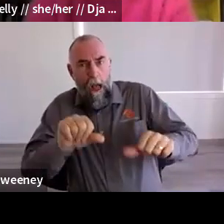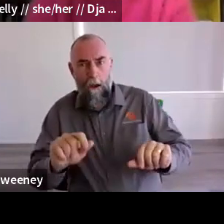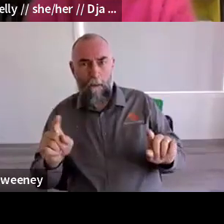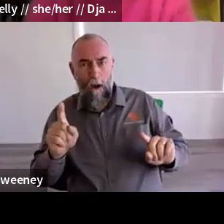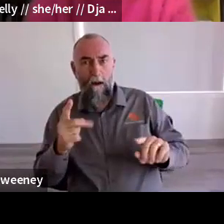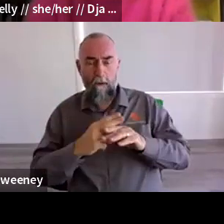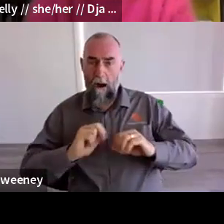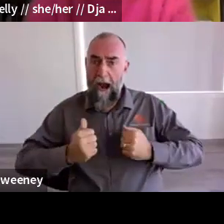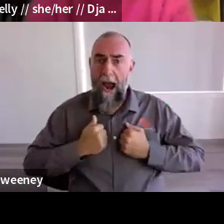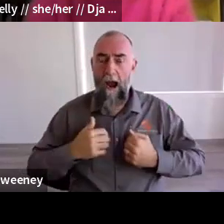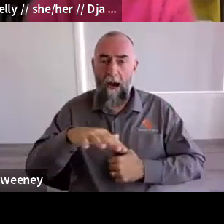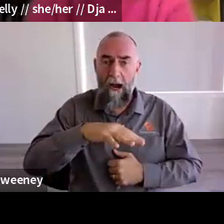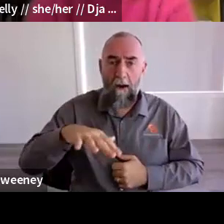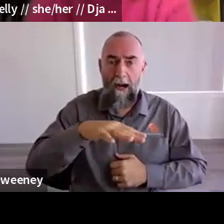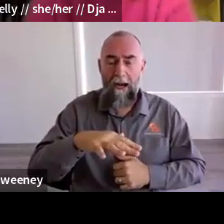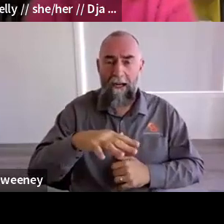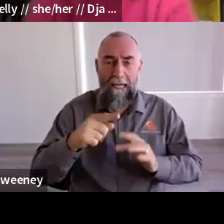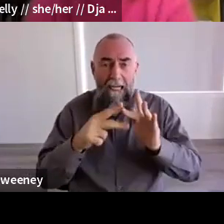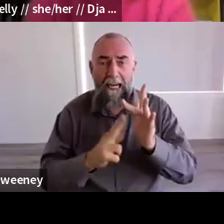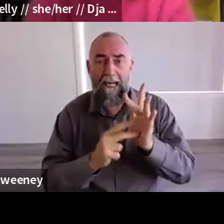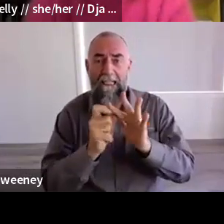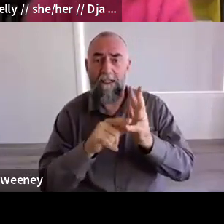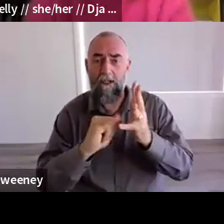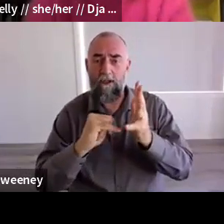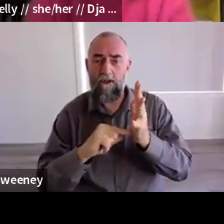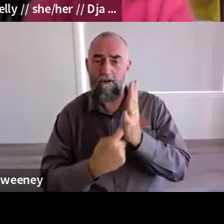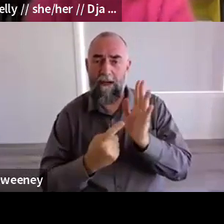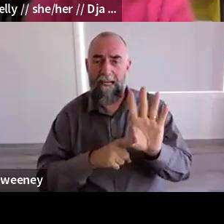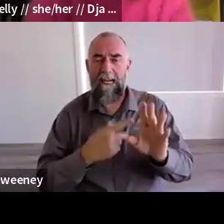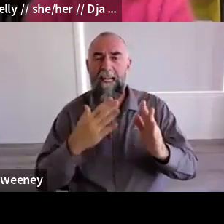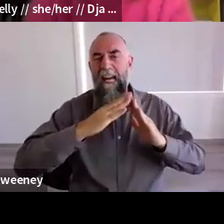and then Lana and Eliki, some practical actions we can take, or examples of